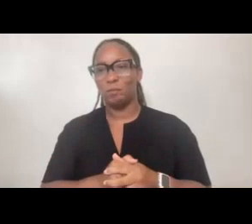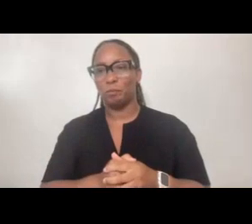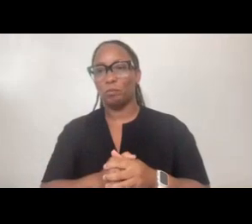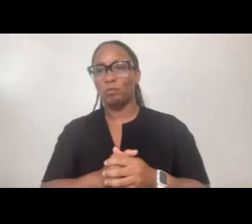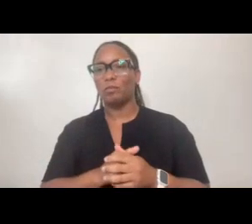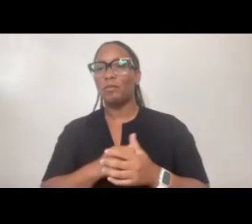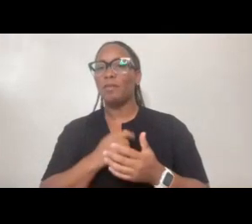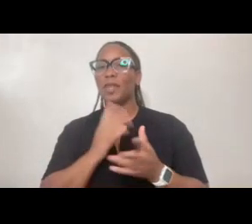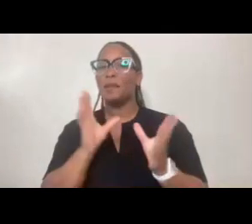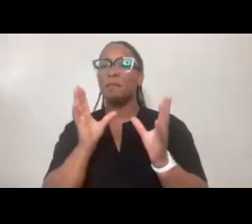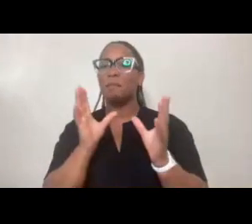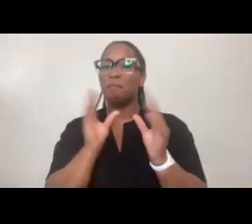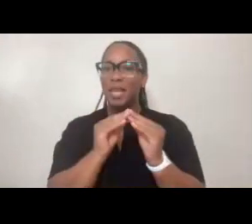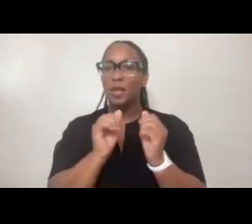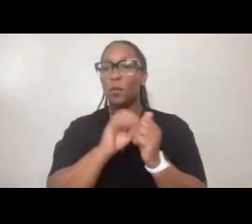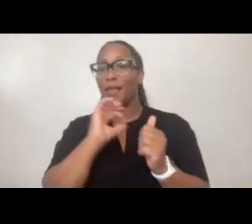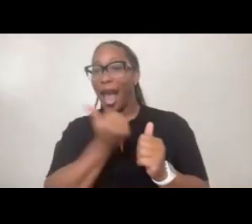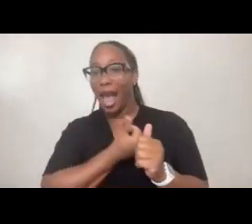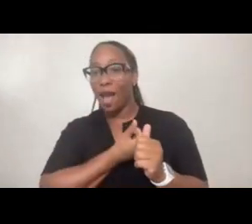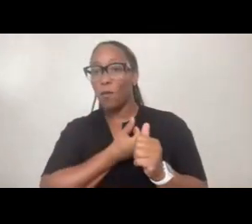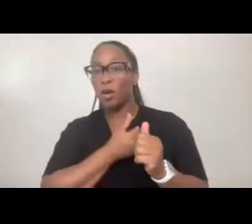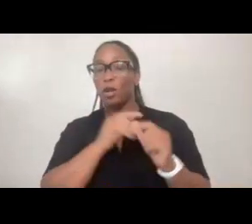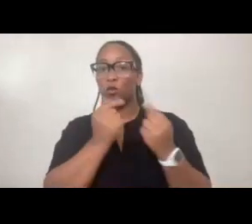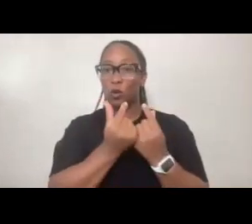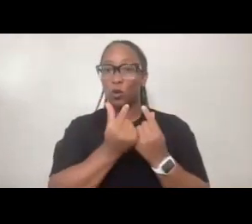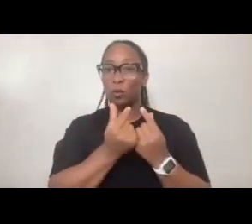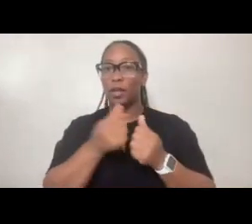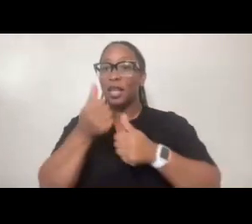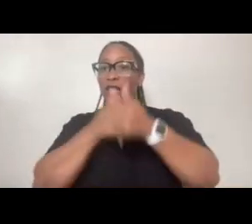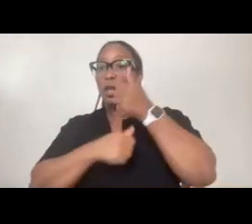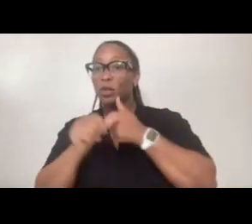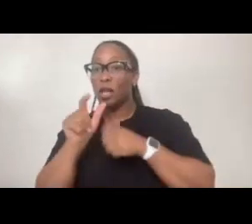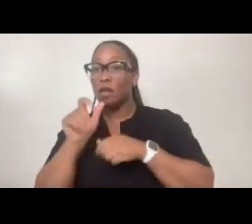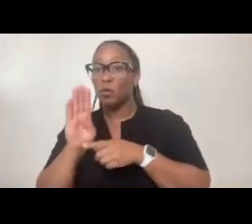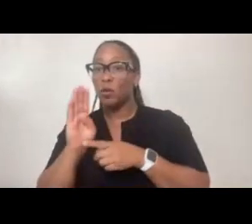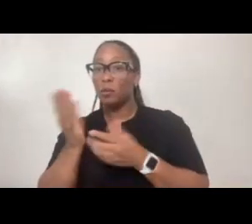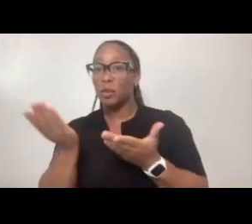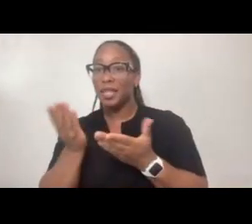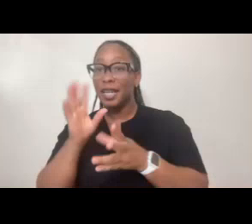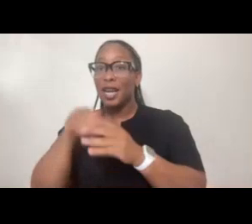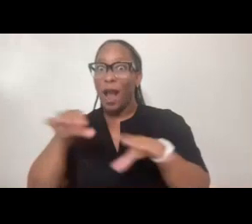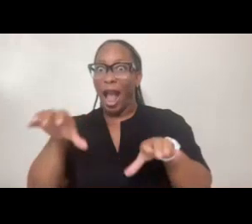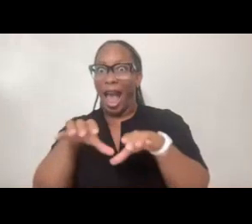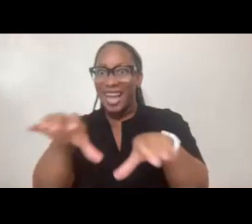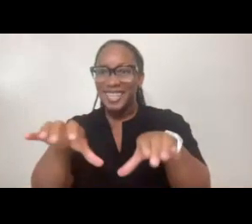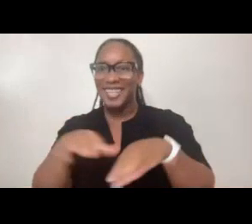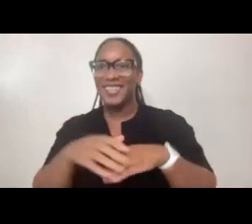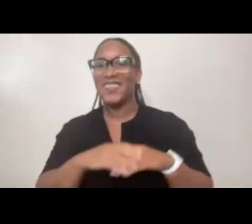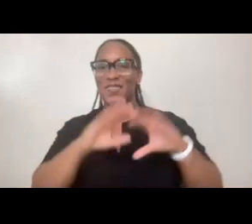Meeting with our groups, our subgroups are active, everyone. On the call, we have a very active set of subgroup